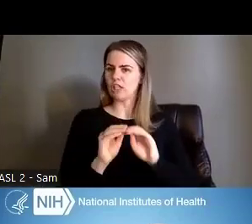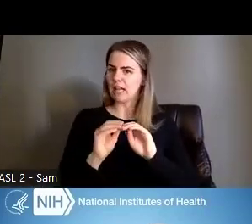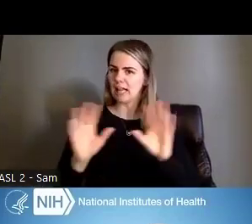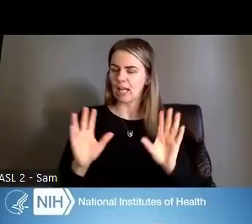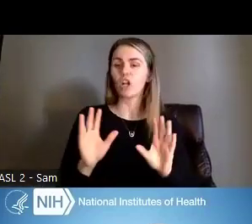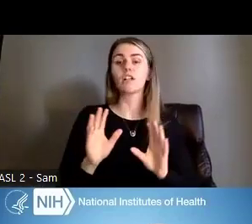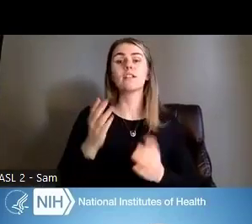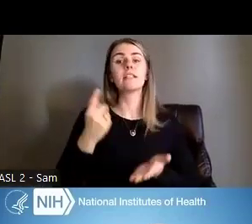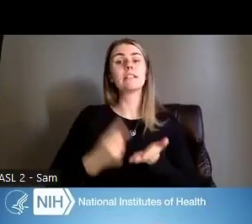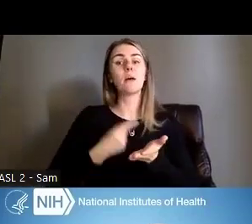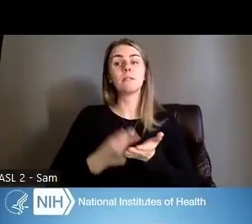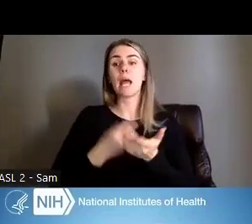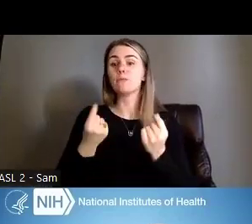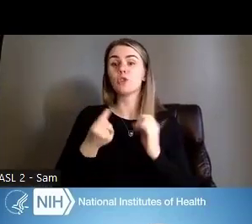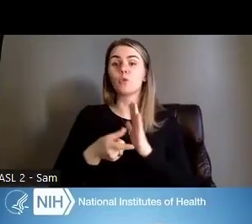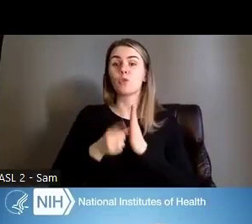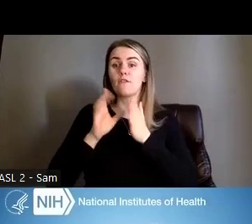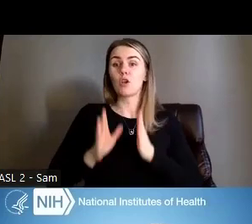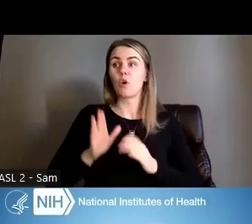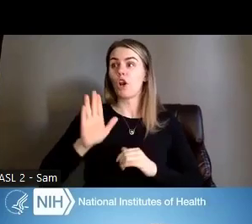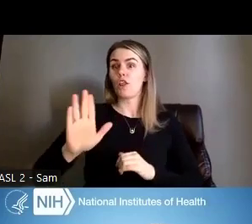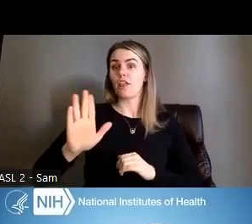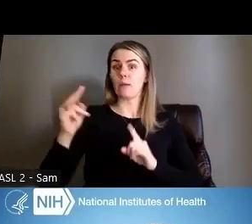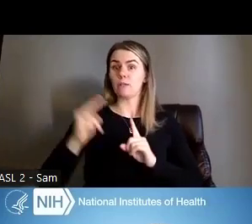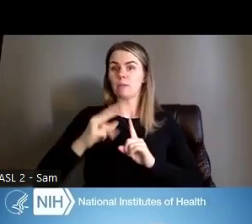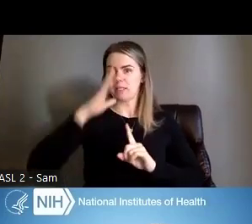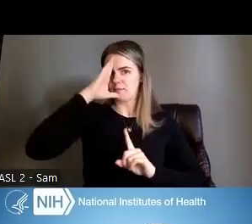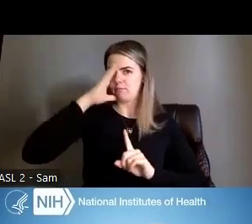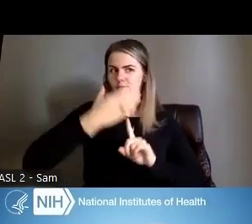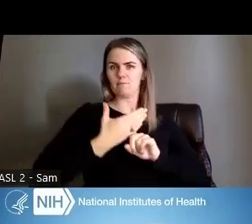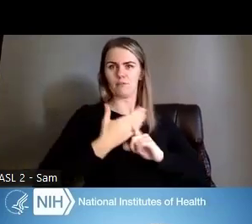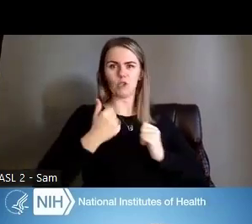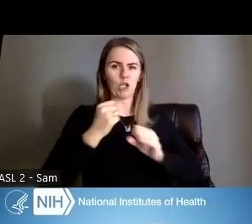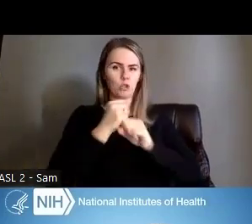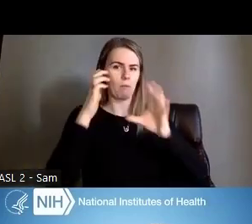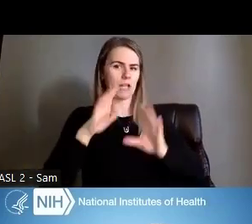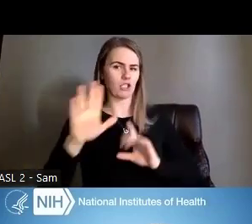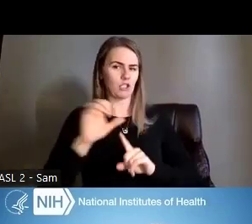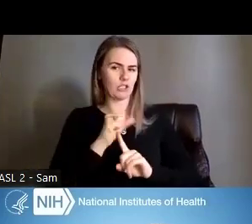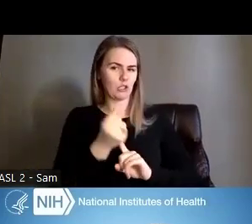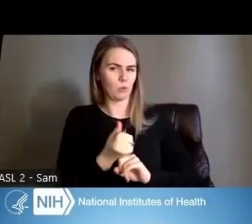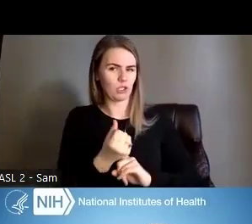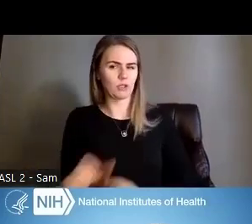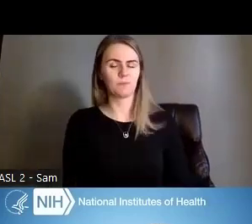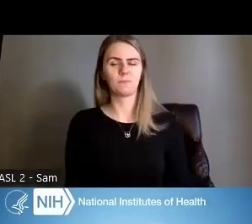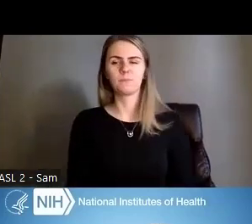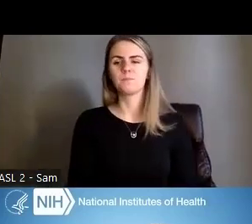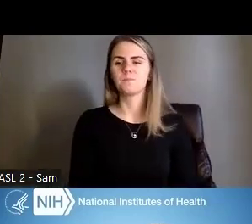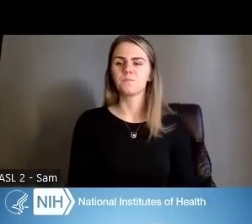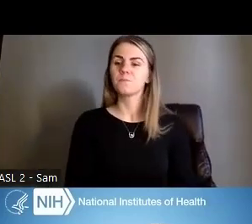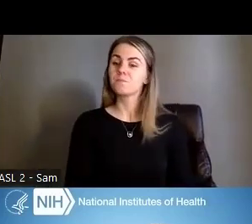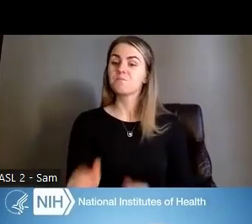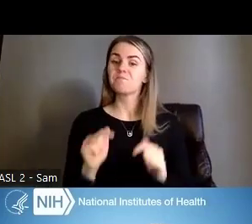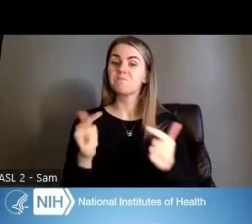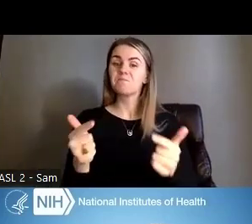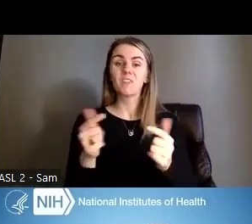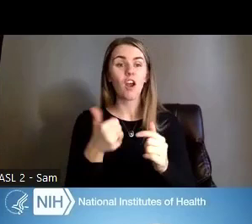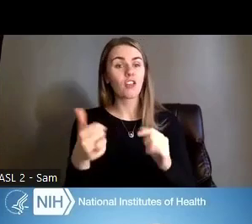I'll pass over to my colleagues, Lauren and Ashlee, if they have any additional thoughts. Lauren Ullrich, PhD: I guess, yeah,